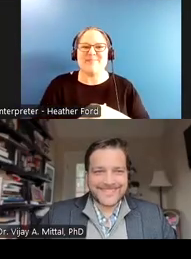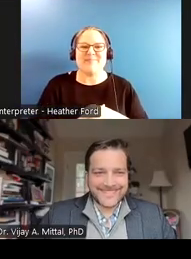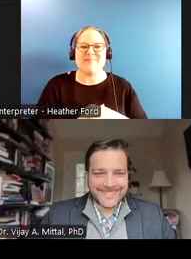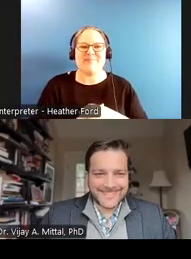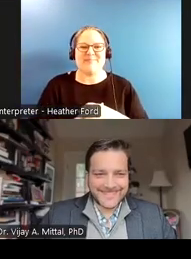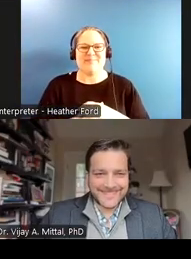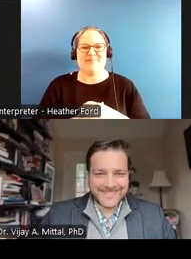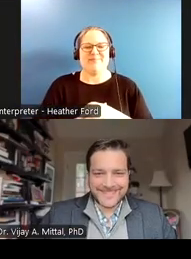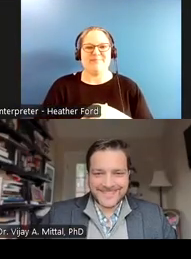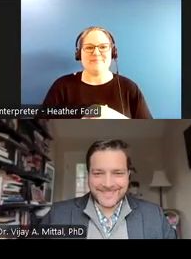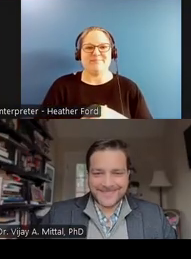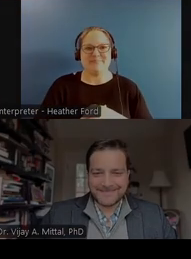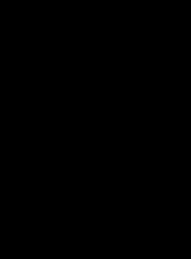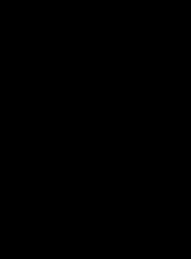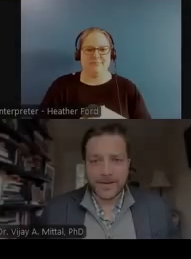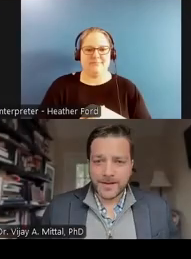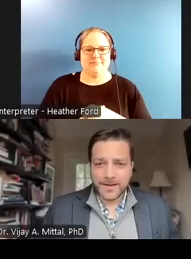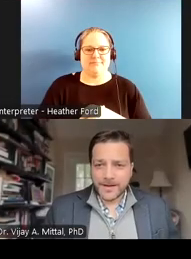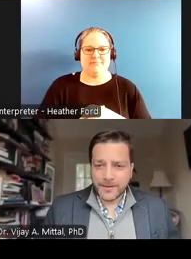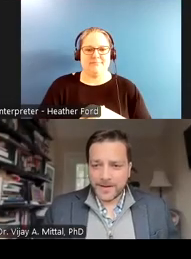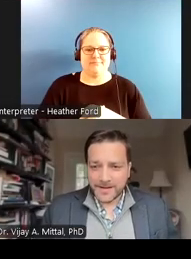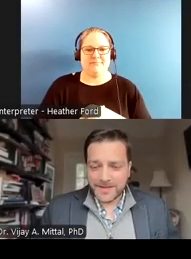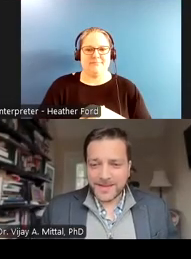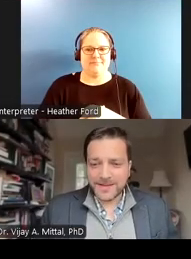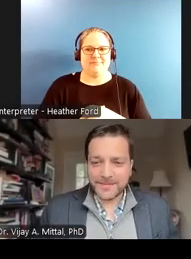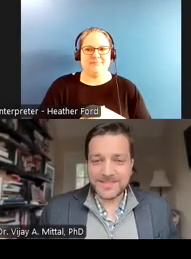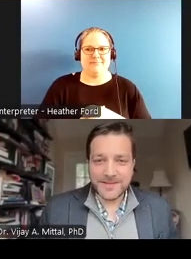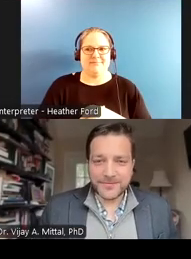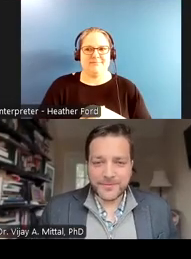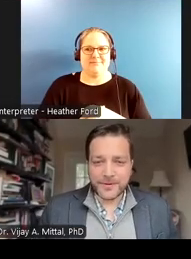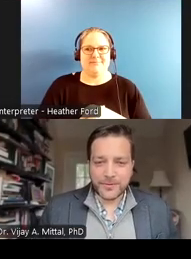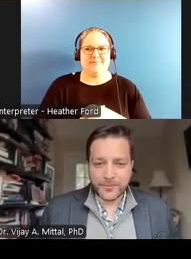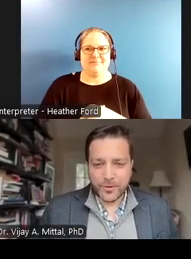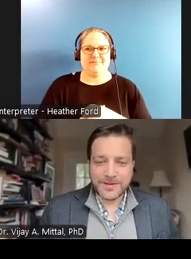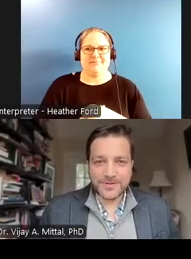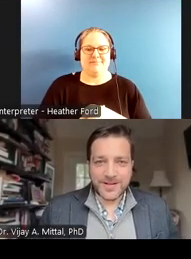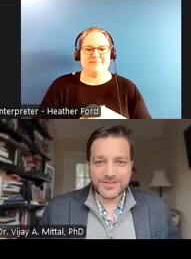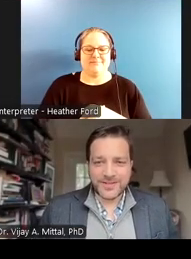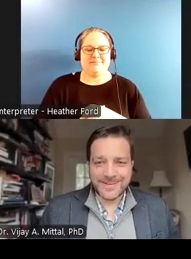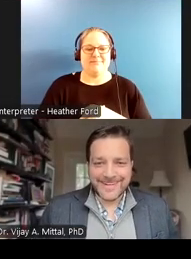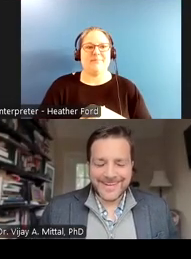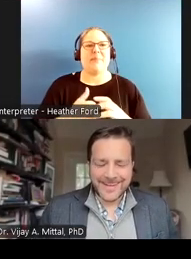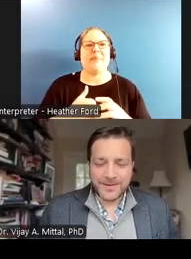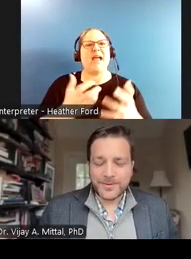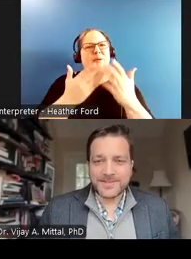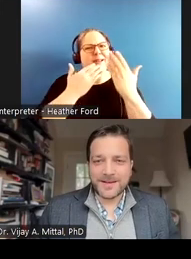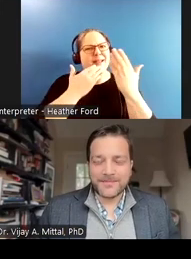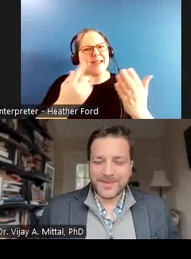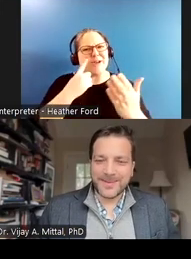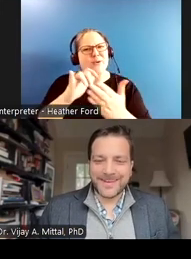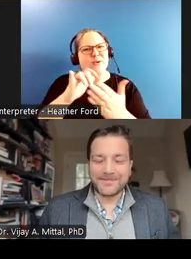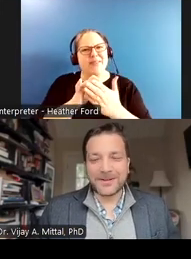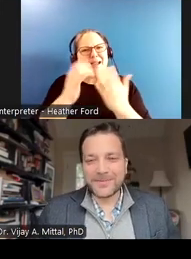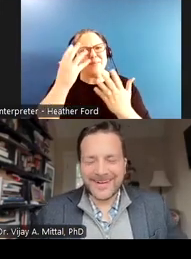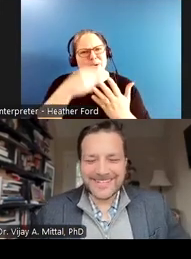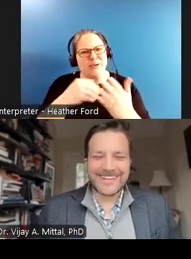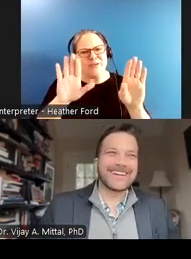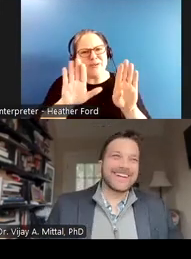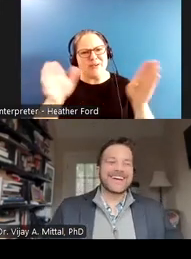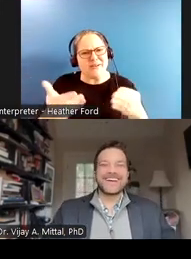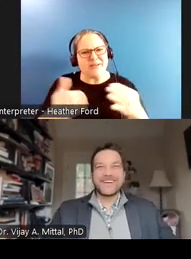welcome. I want to thank um Steve for the warm introduction. It was um a little embarrassing,